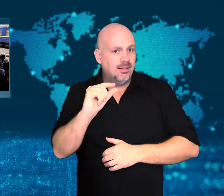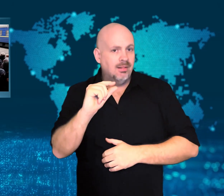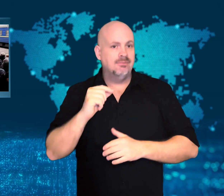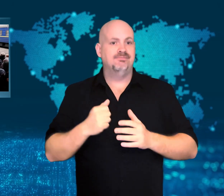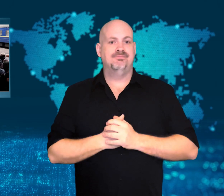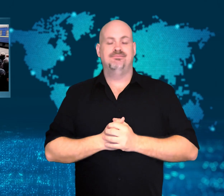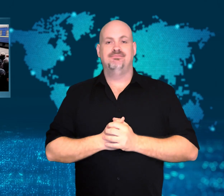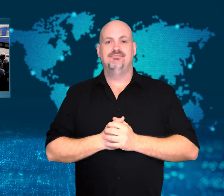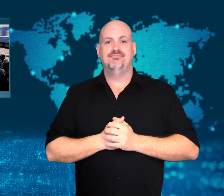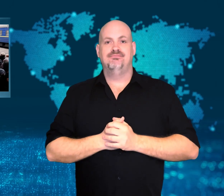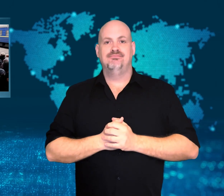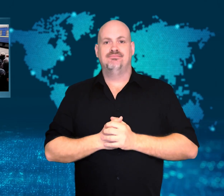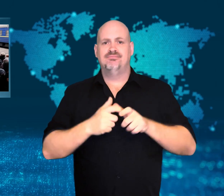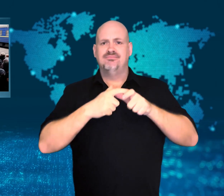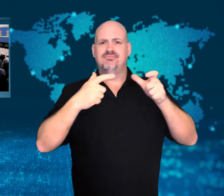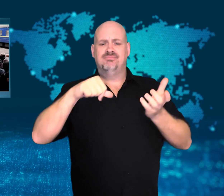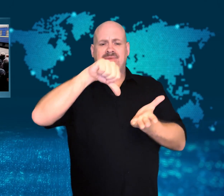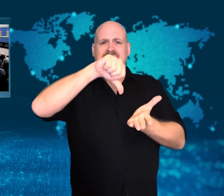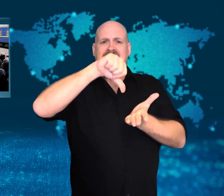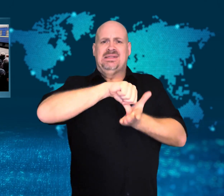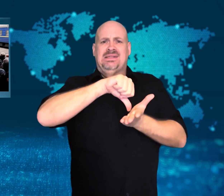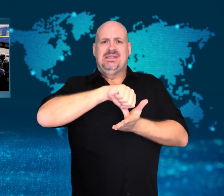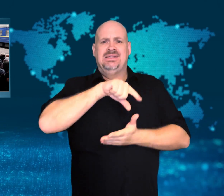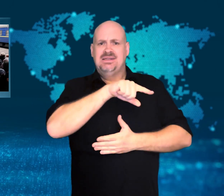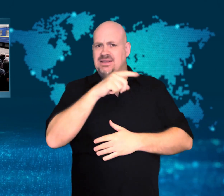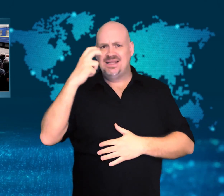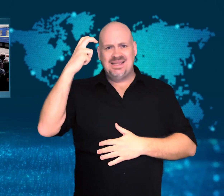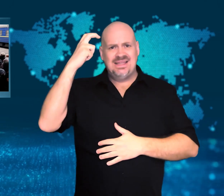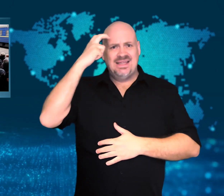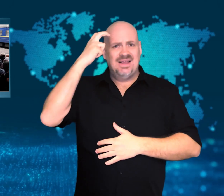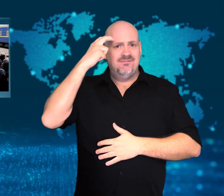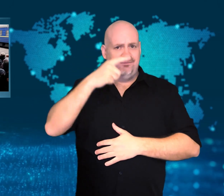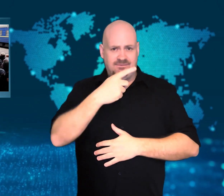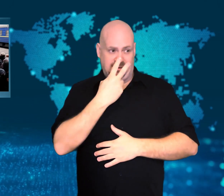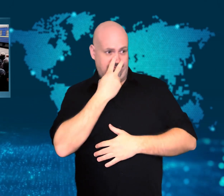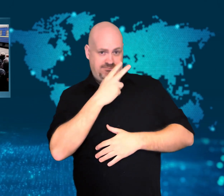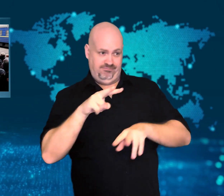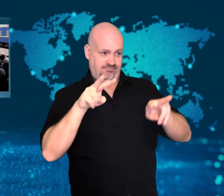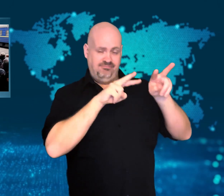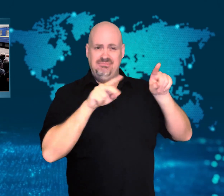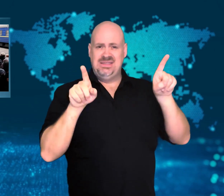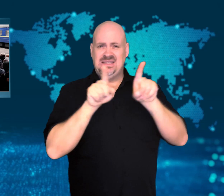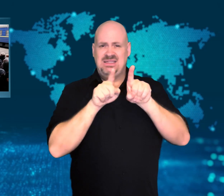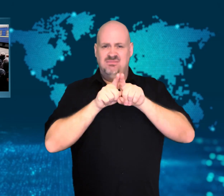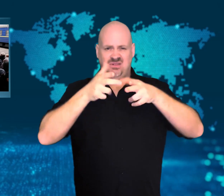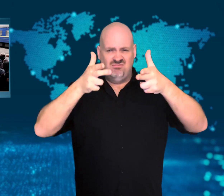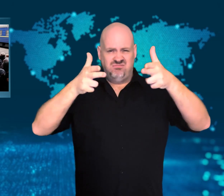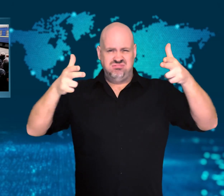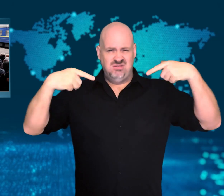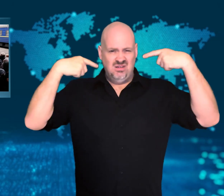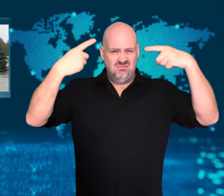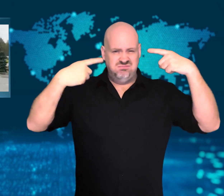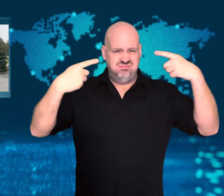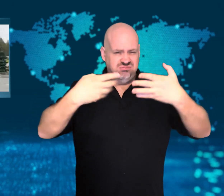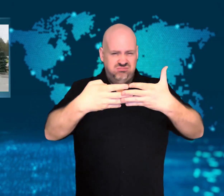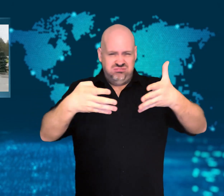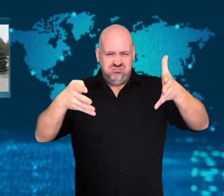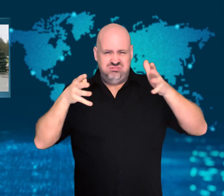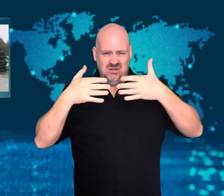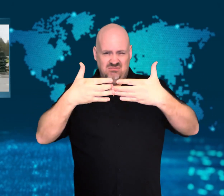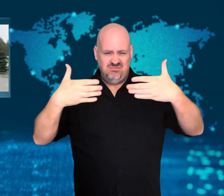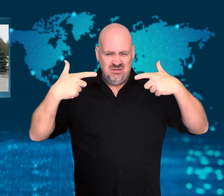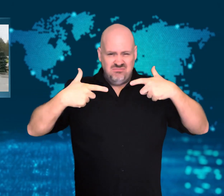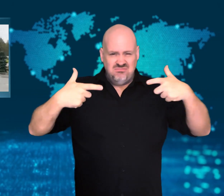The country’s capital looks like a fortress with metal anti-tank